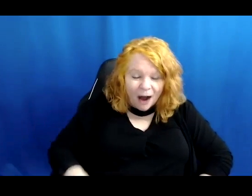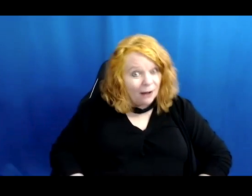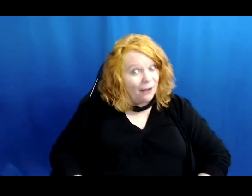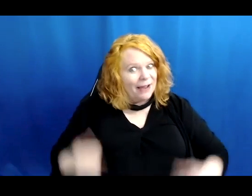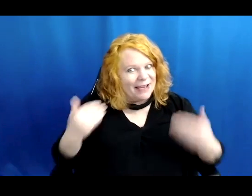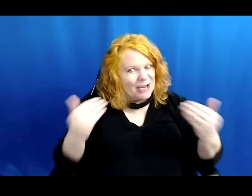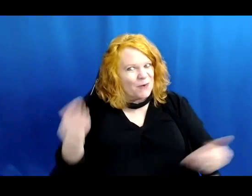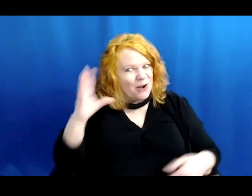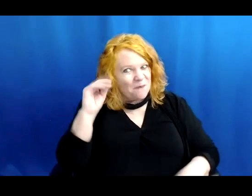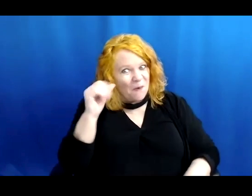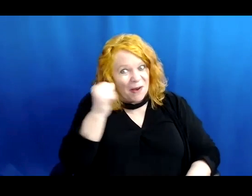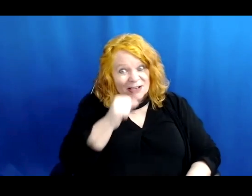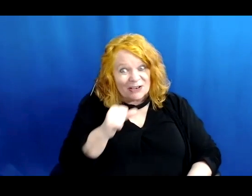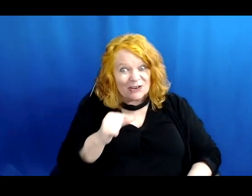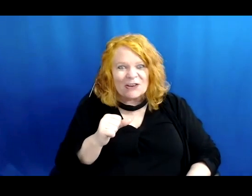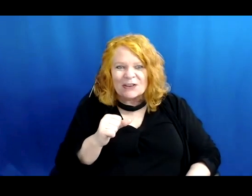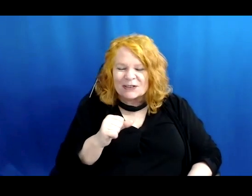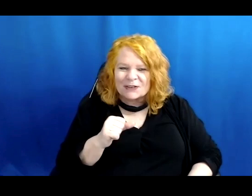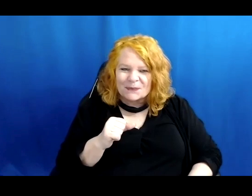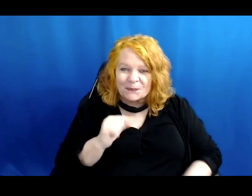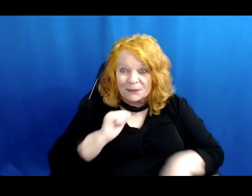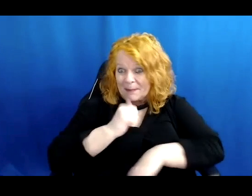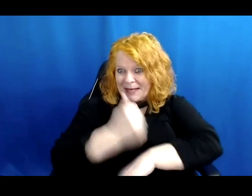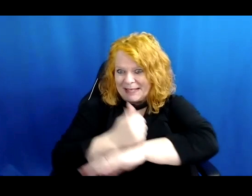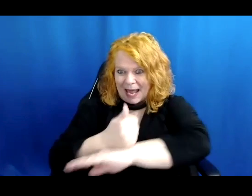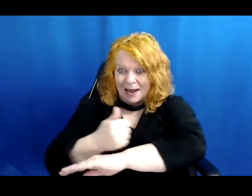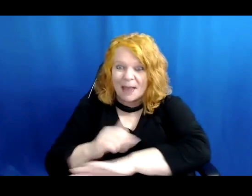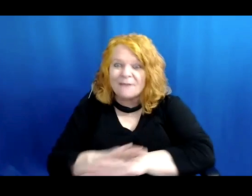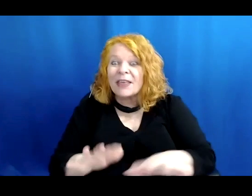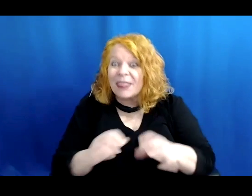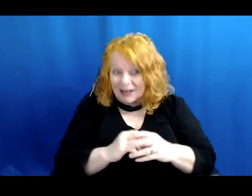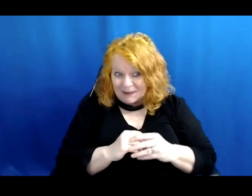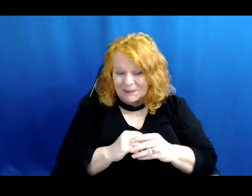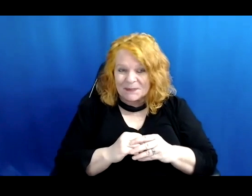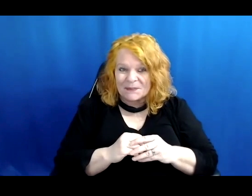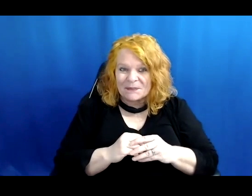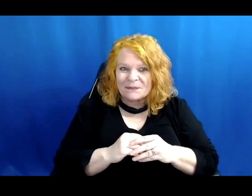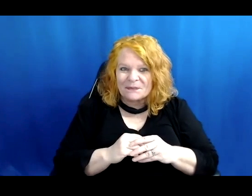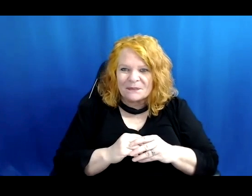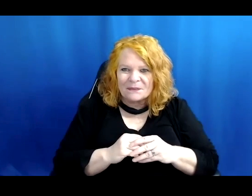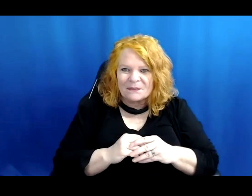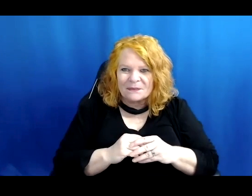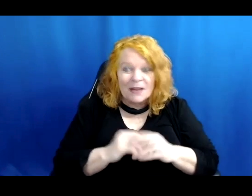Let us get set up. Okay, Do you remember what to do, boys and